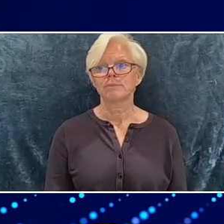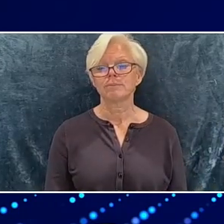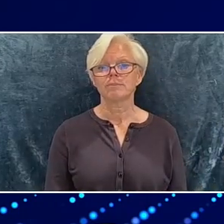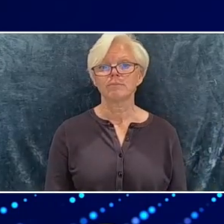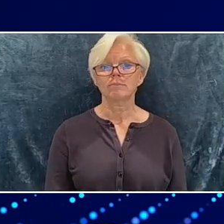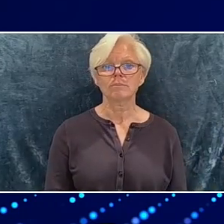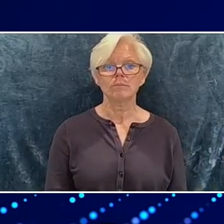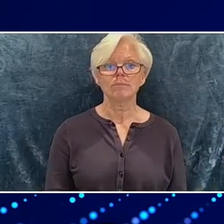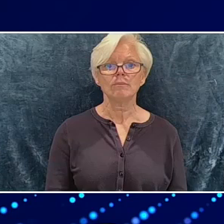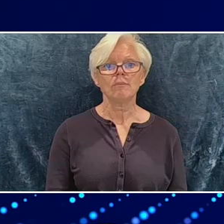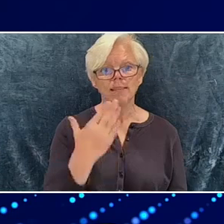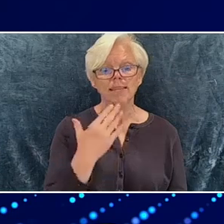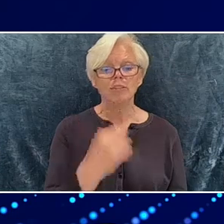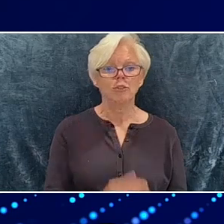Thank you, Karen.